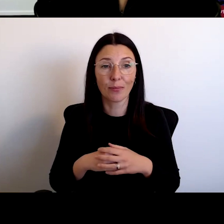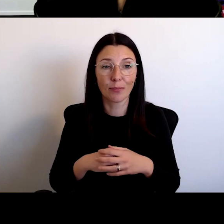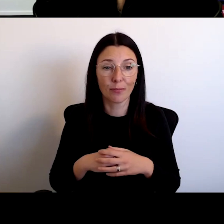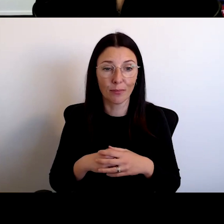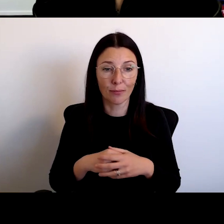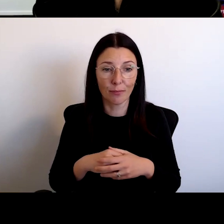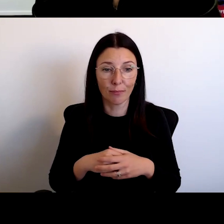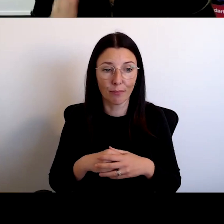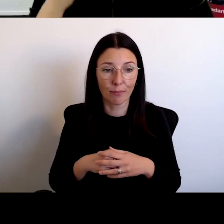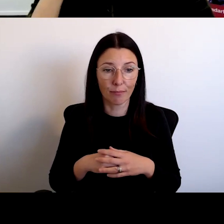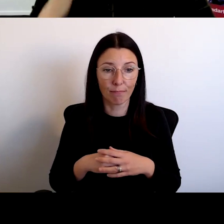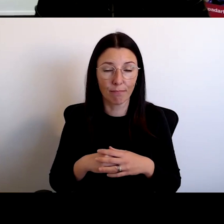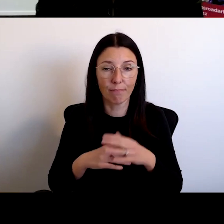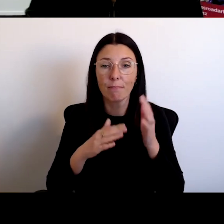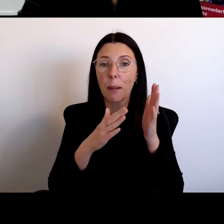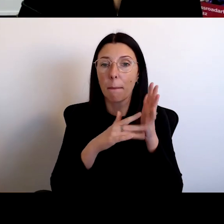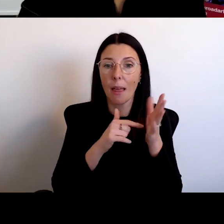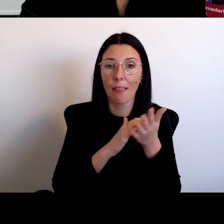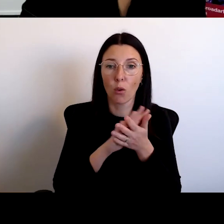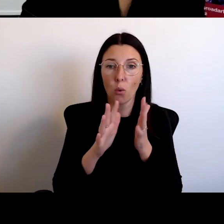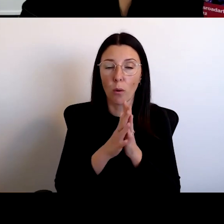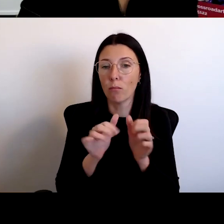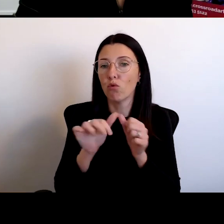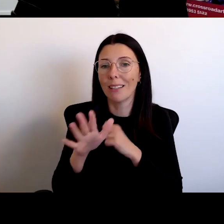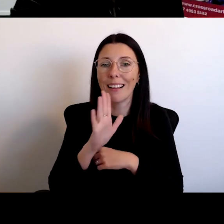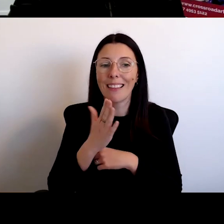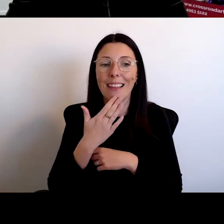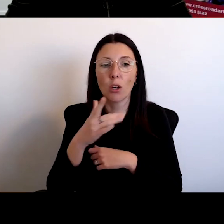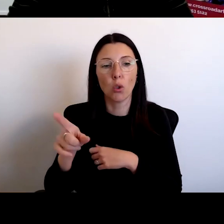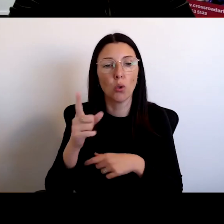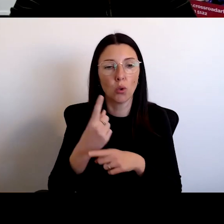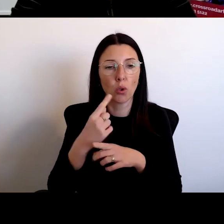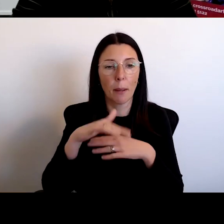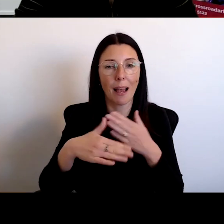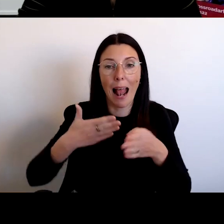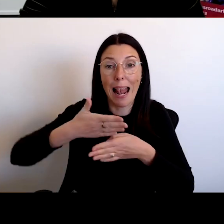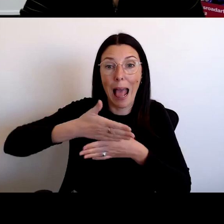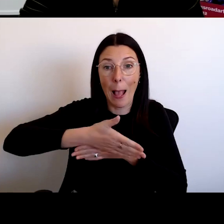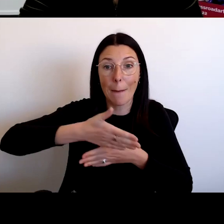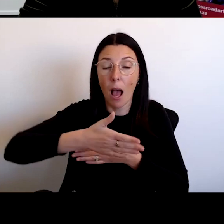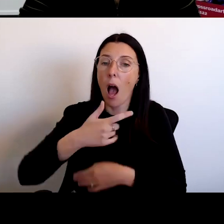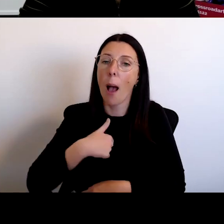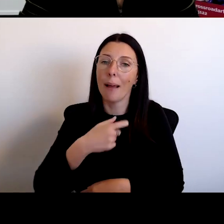That's brilliant, thank you. You mentioned the labour concept, and I am quite curious about the